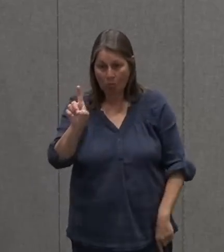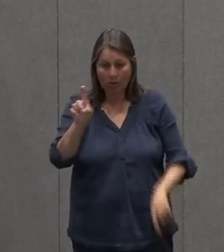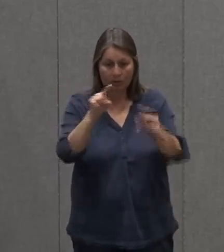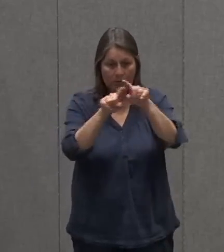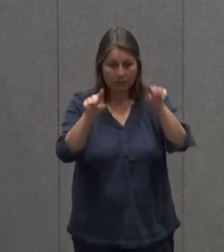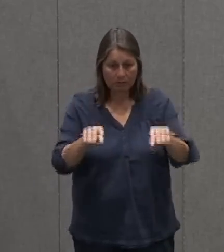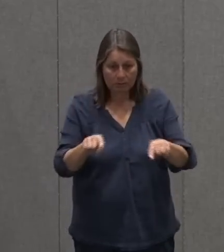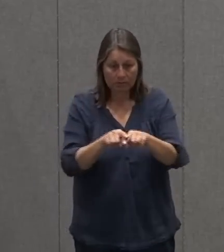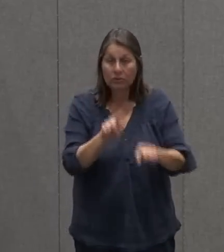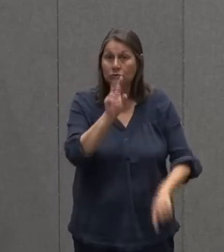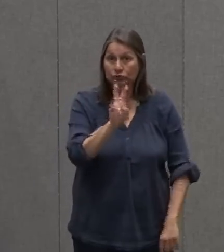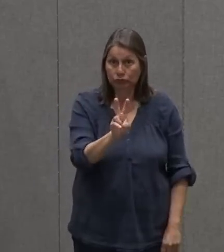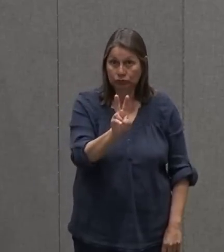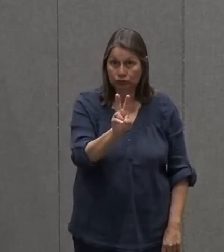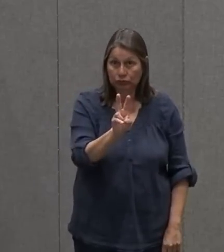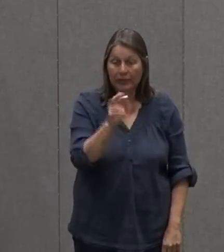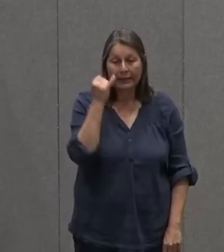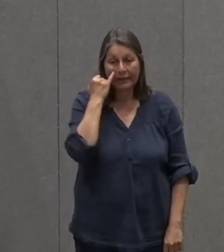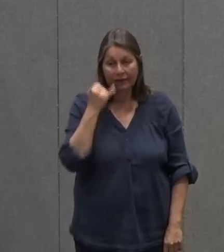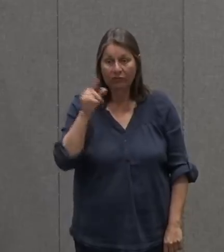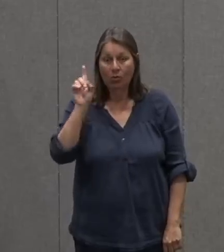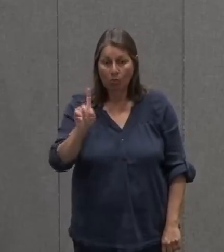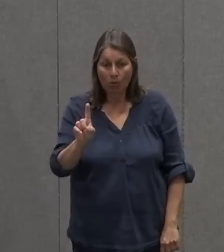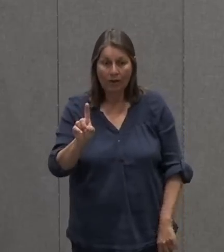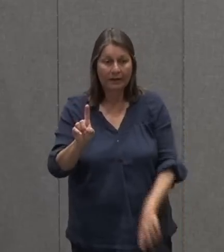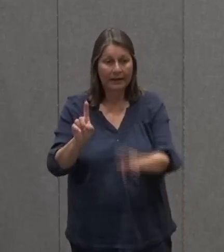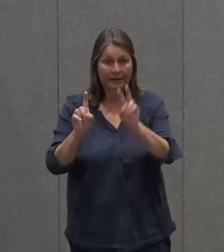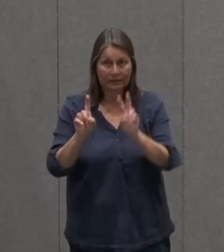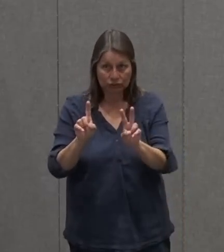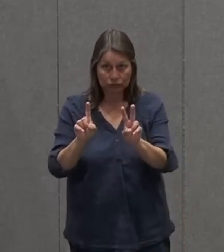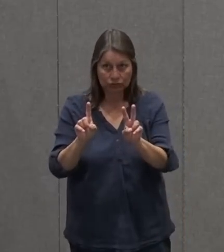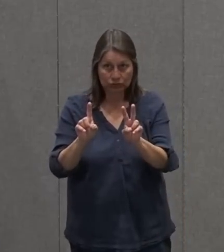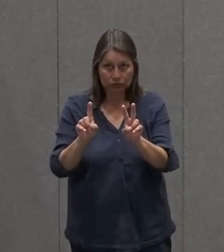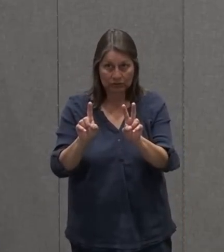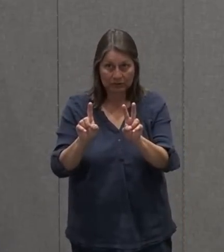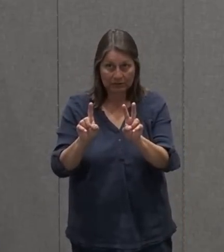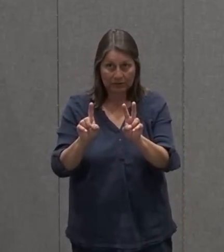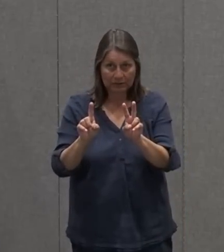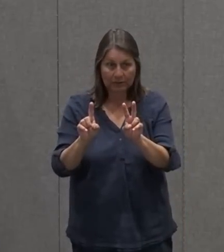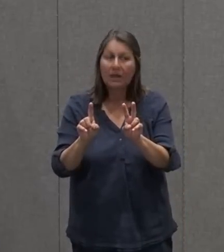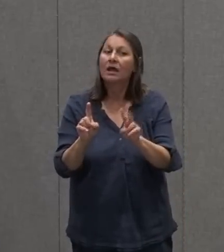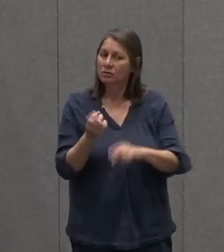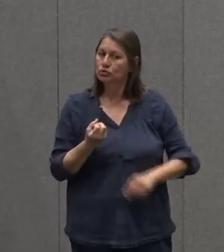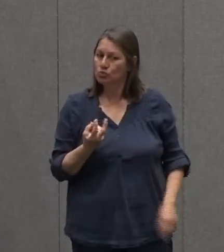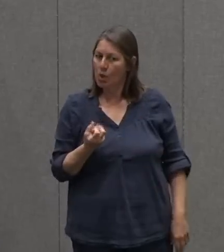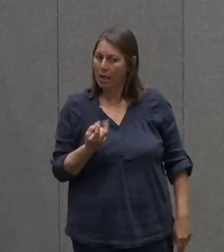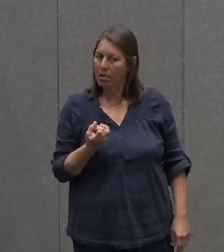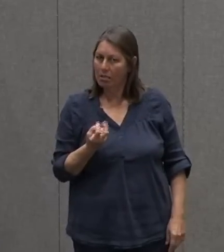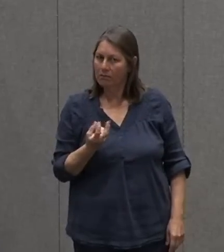So, if I did a one and a two over here, I had to very much be thinking